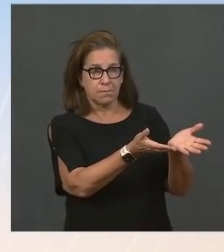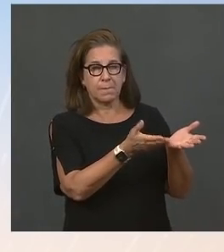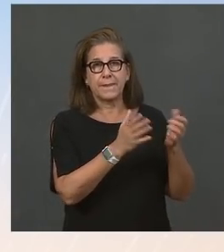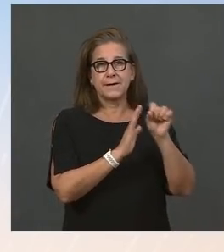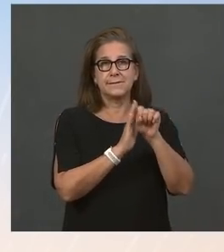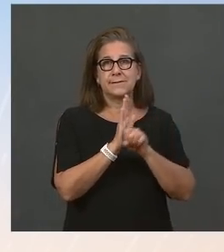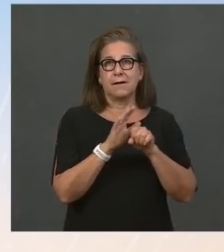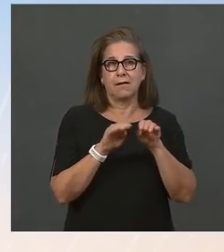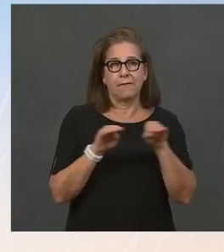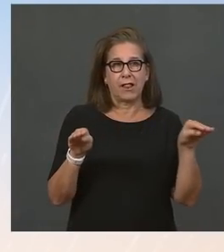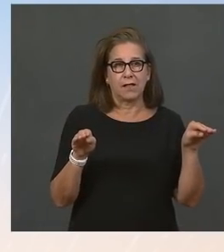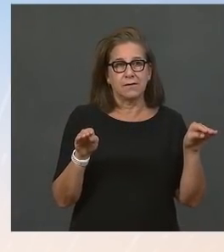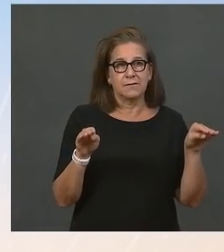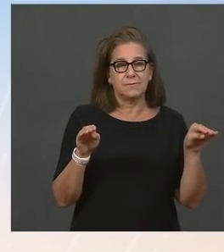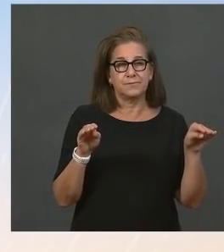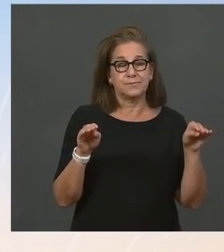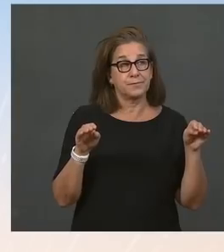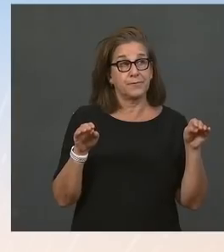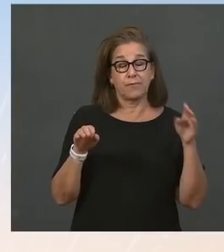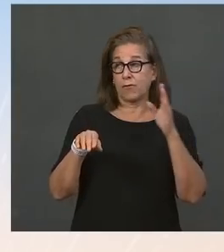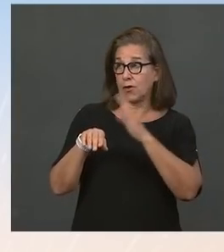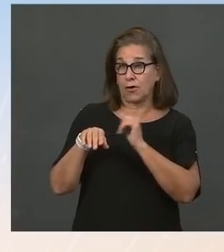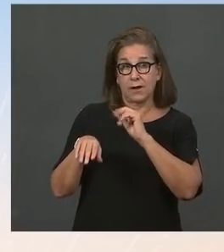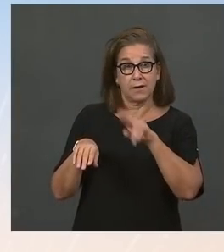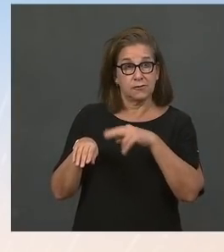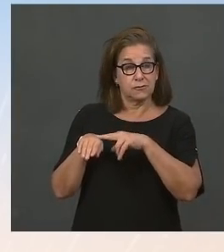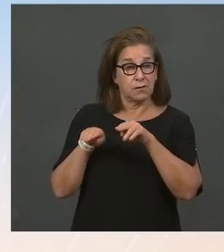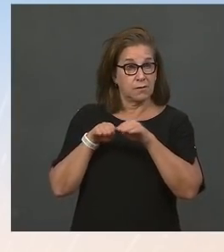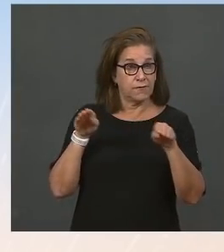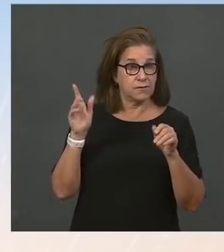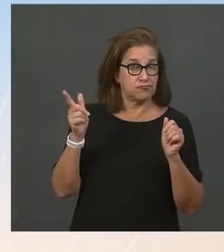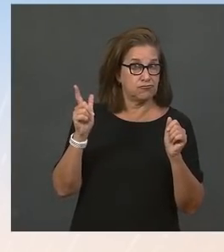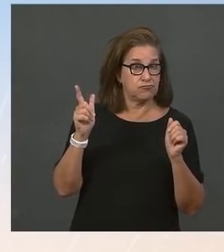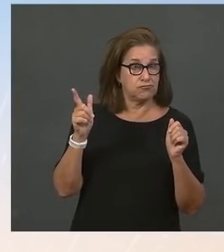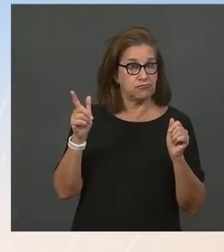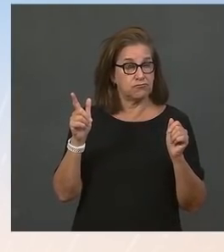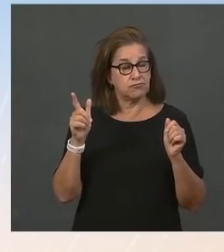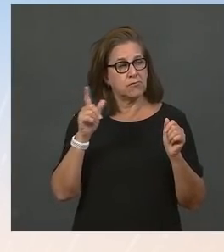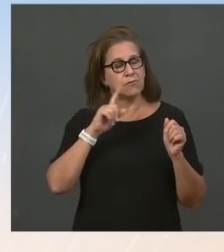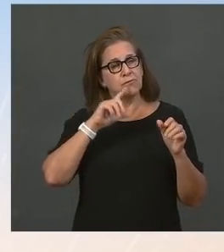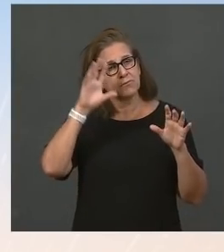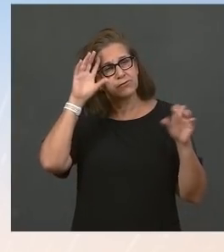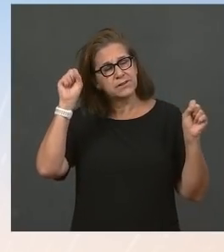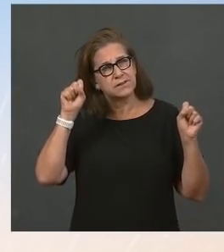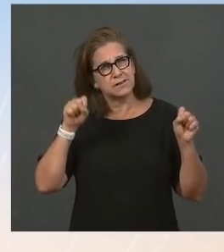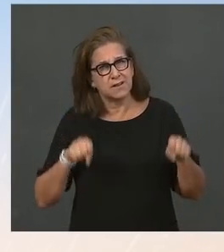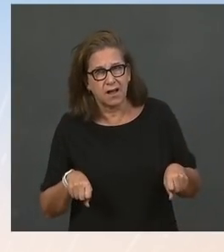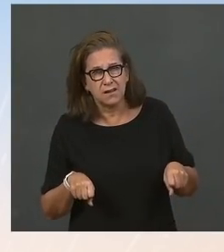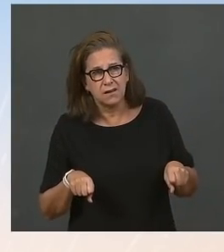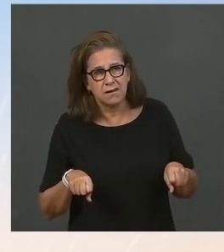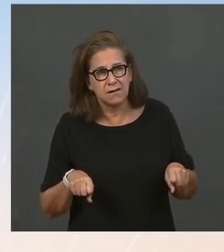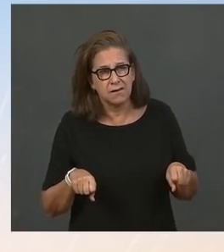But it is something that any President would have the capacity to do, the authority to do, but it is not something under active consideration.